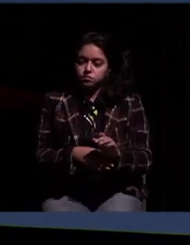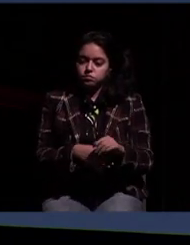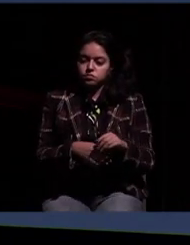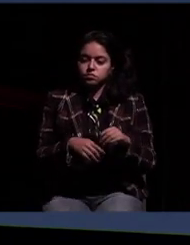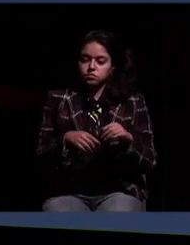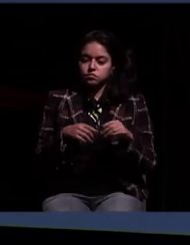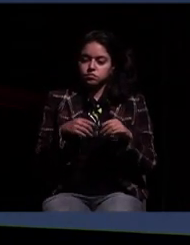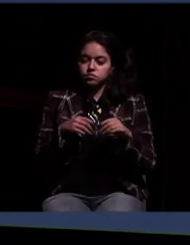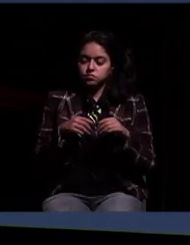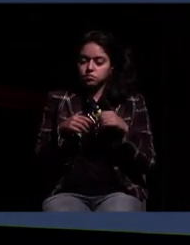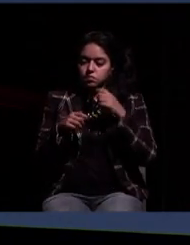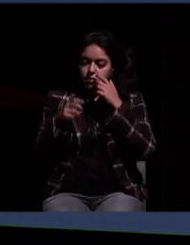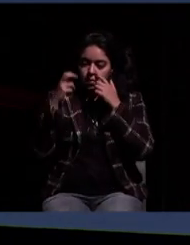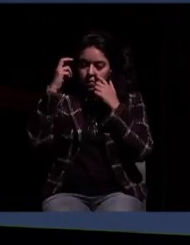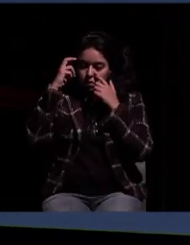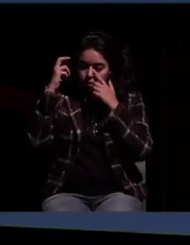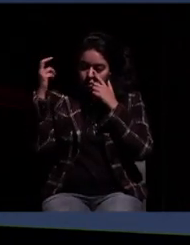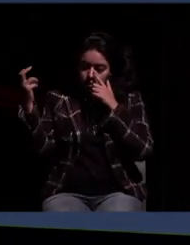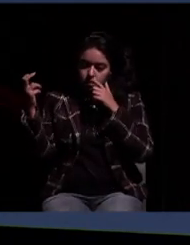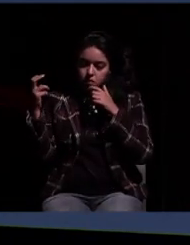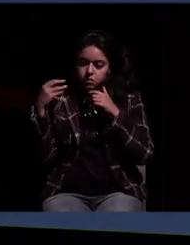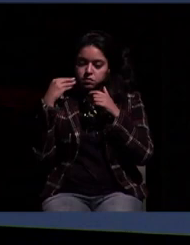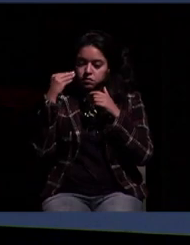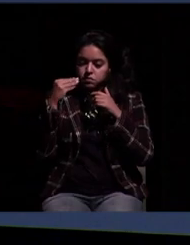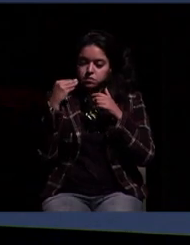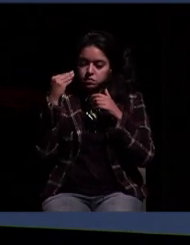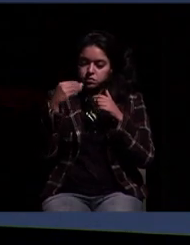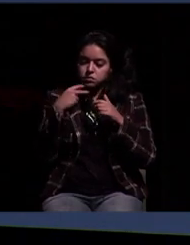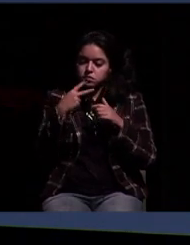from the field of experience, and of my research